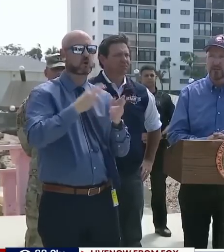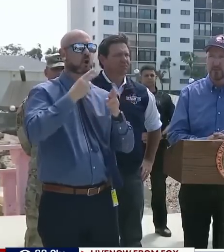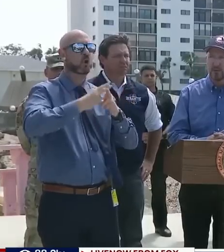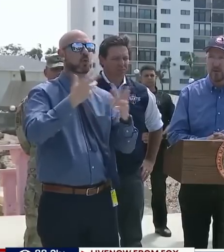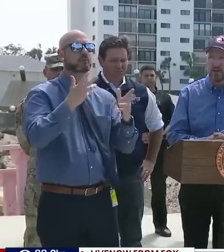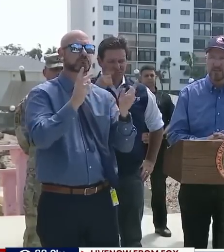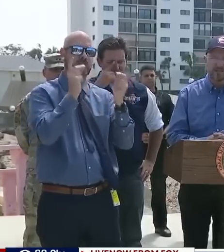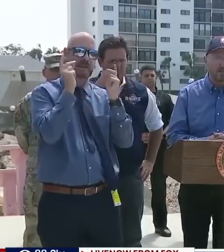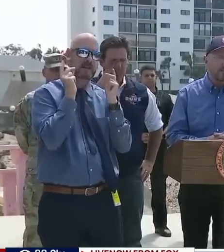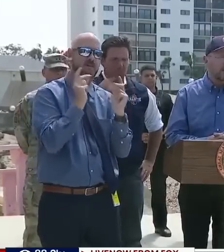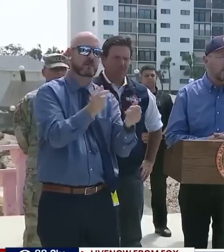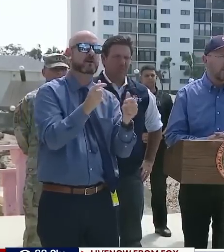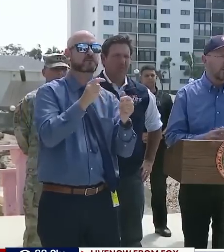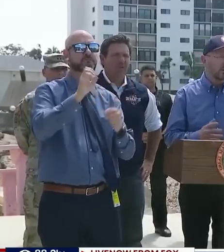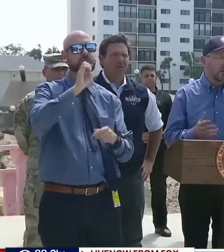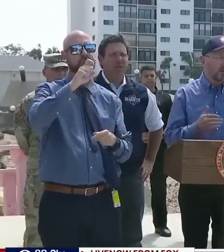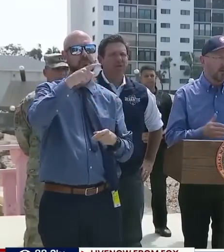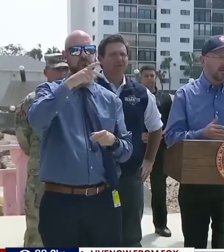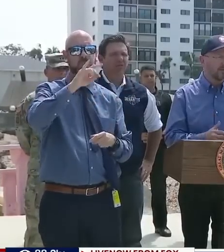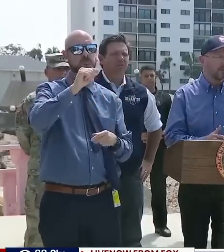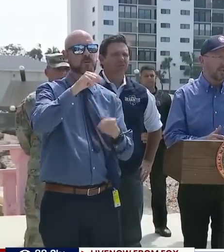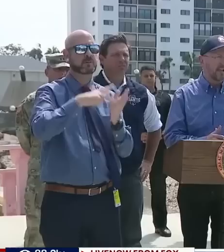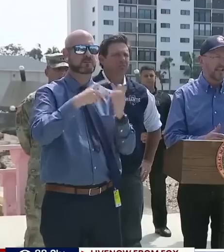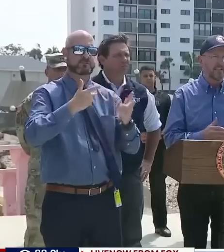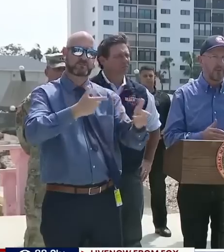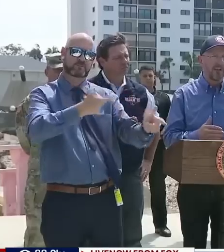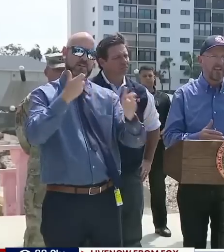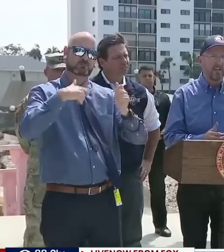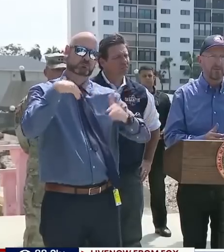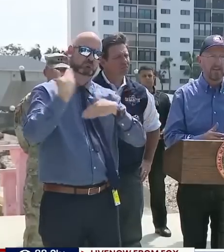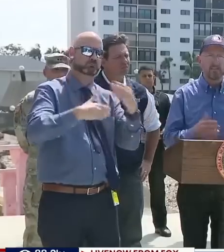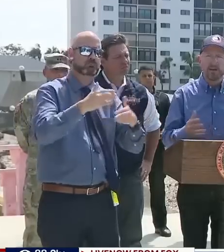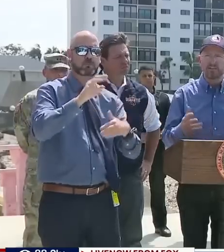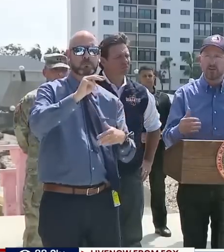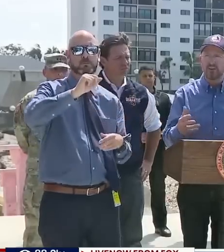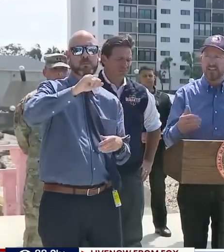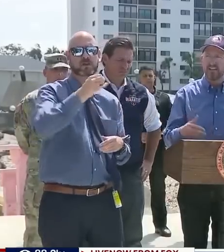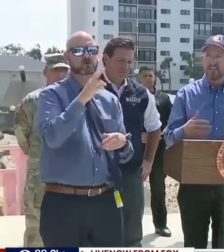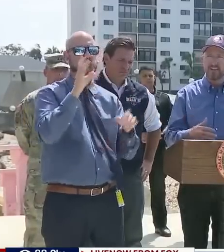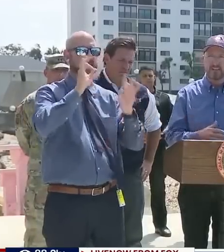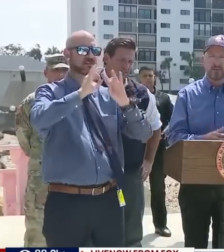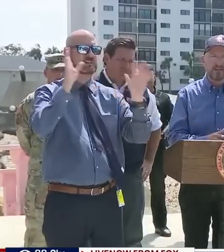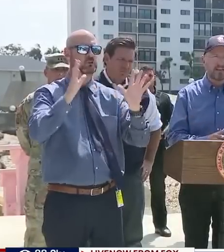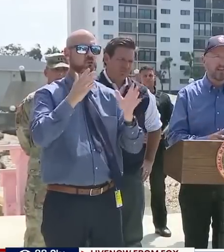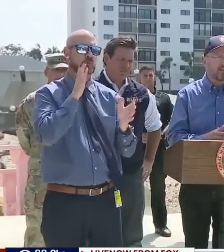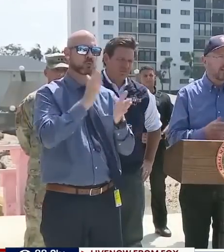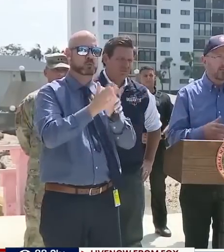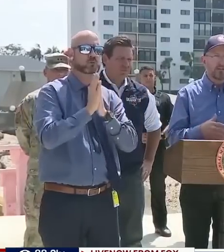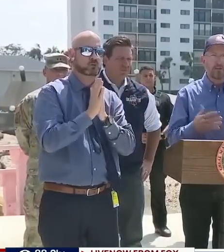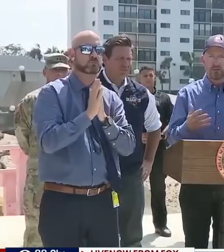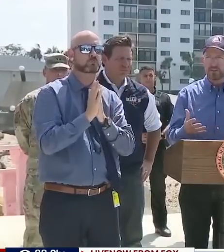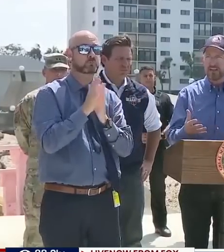write for the Governor's signature. Something referred to, as an expedited major disaster declaration request. we are